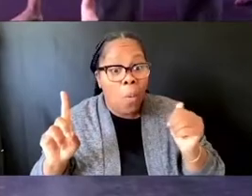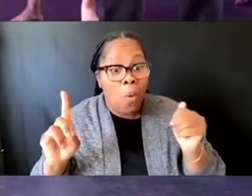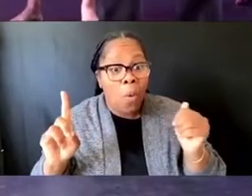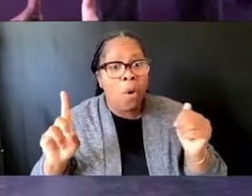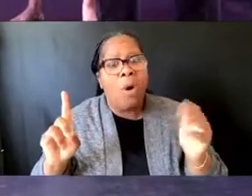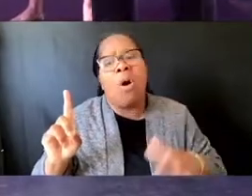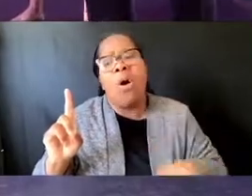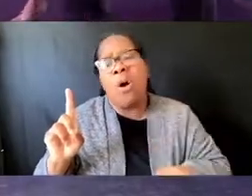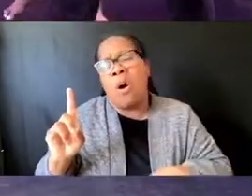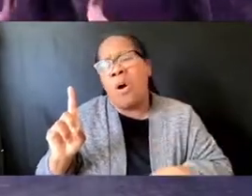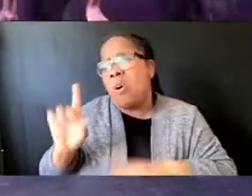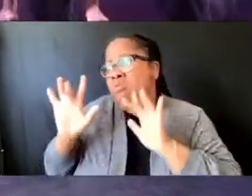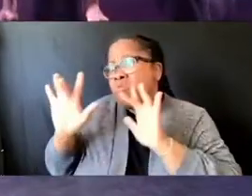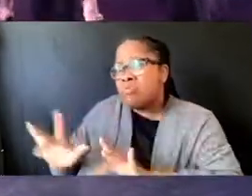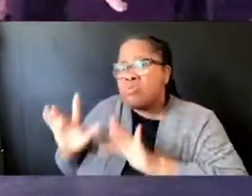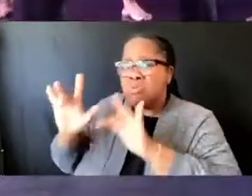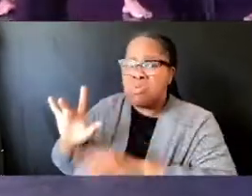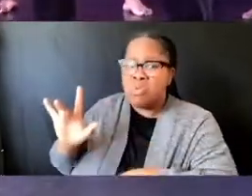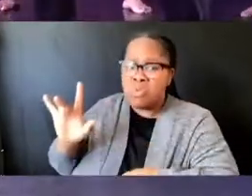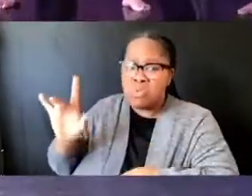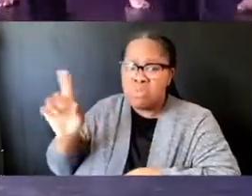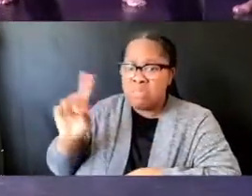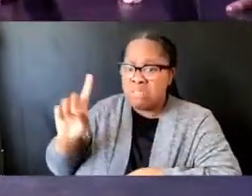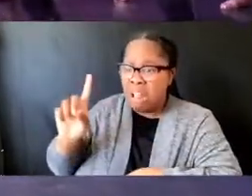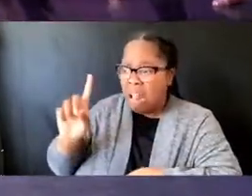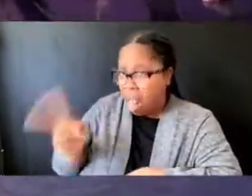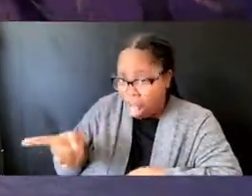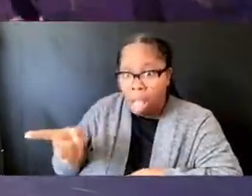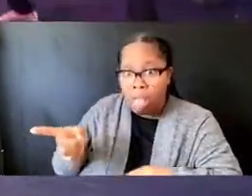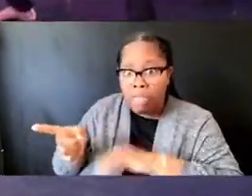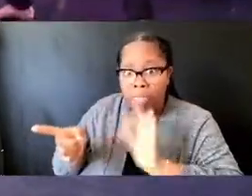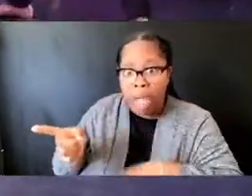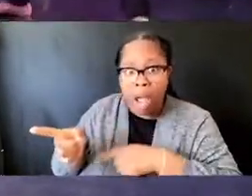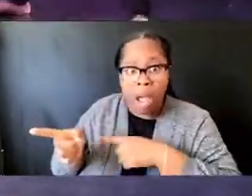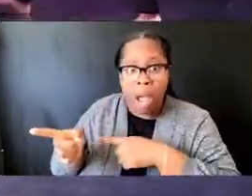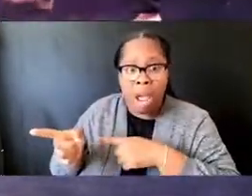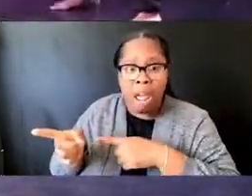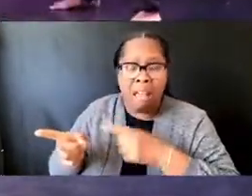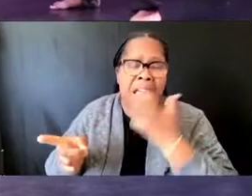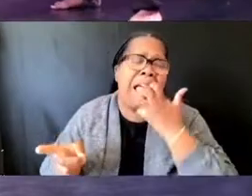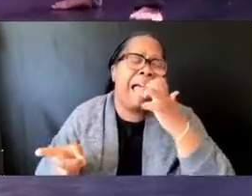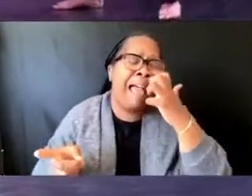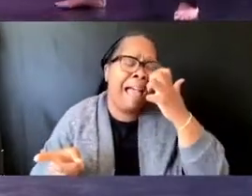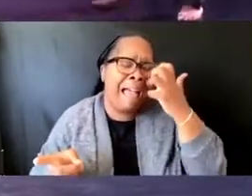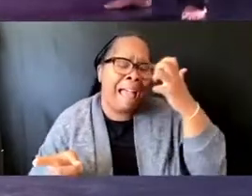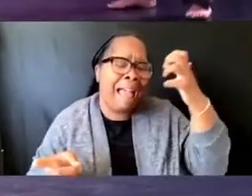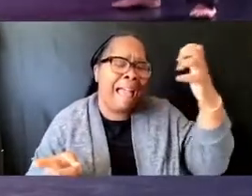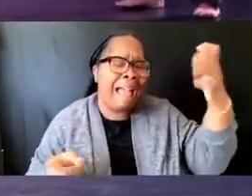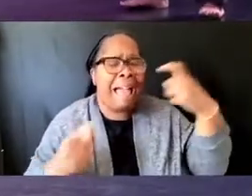Oh, it died like this. (screaming)